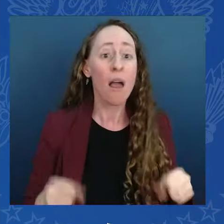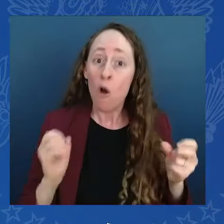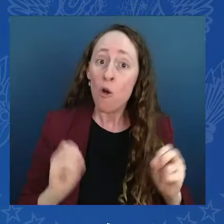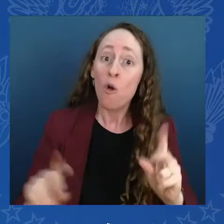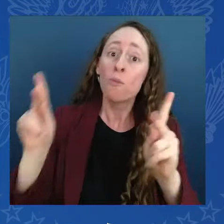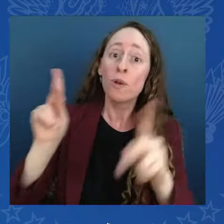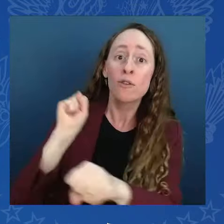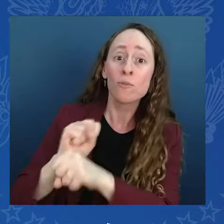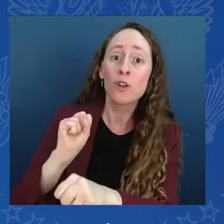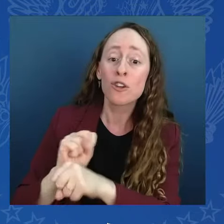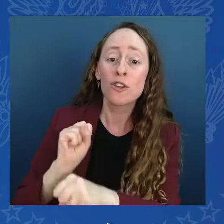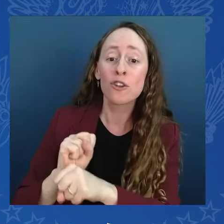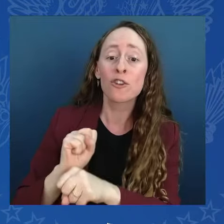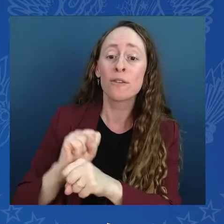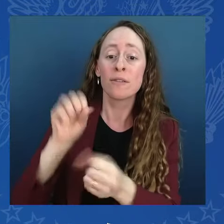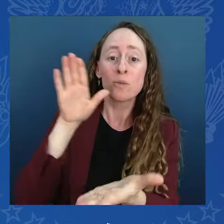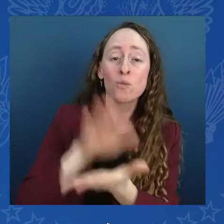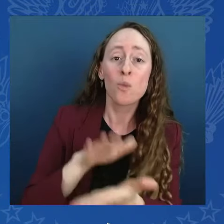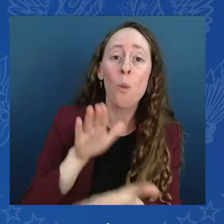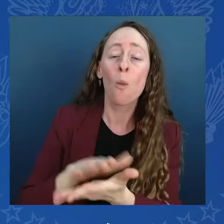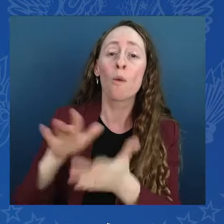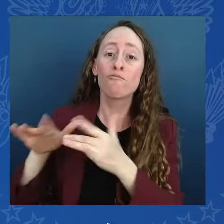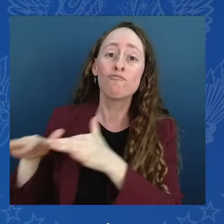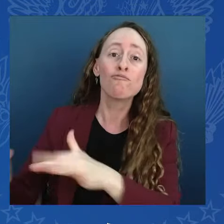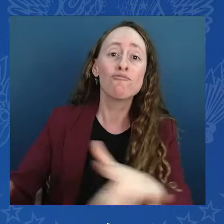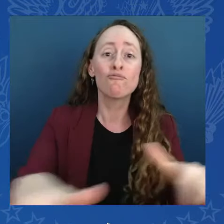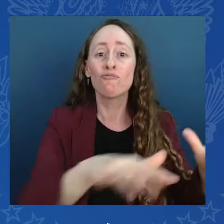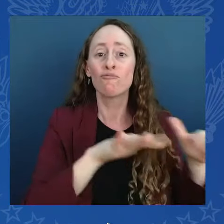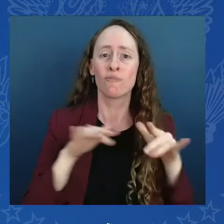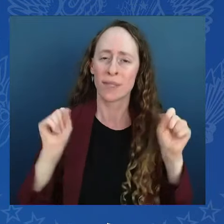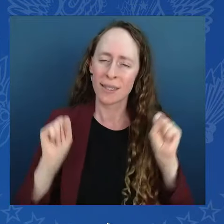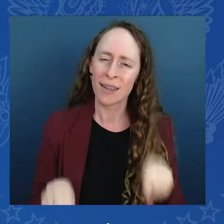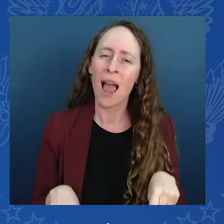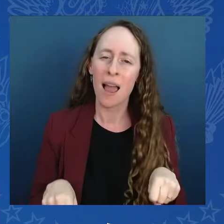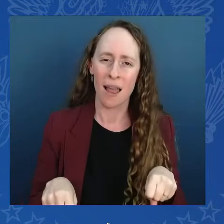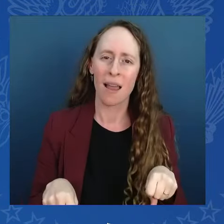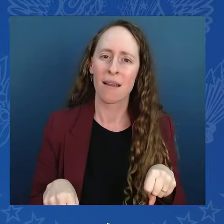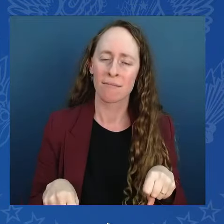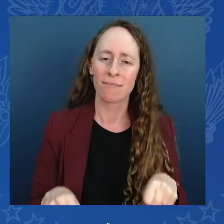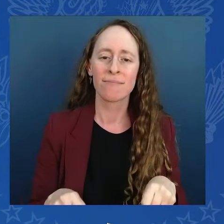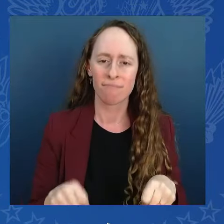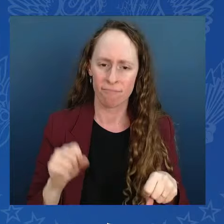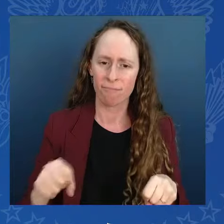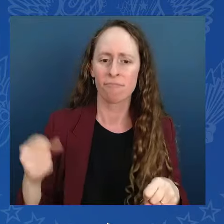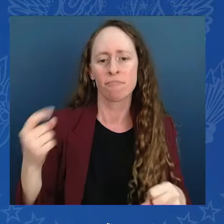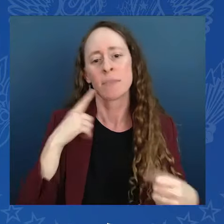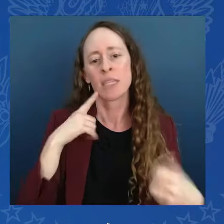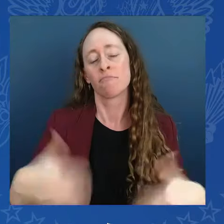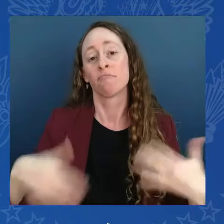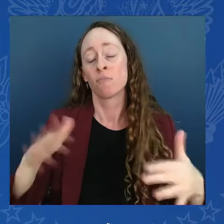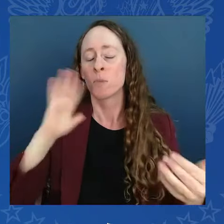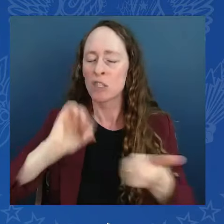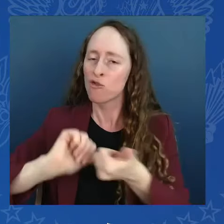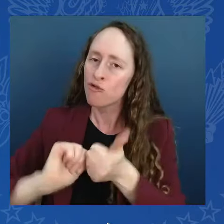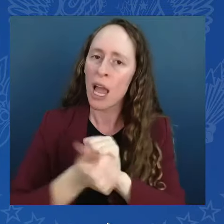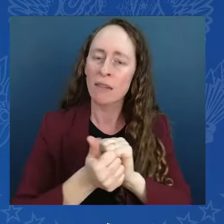and around a central hub. This will be life-changing. The bottom line is I said I'd keep my commitment